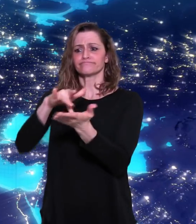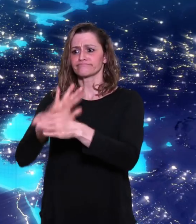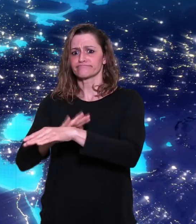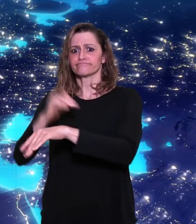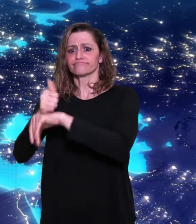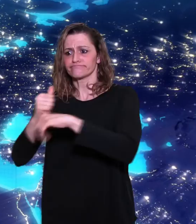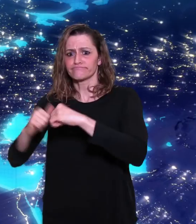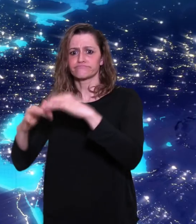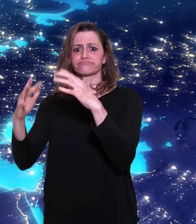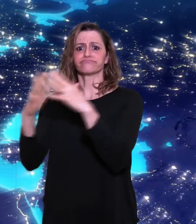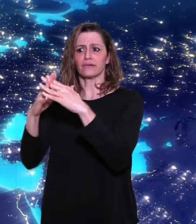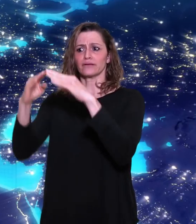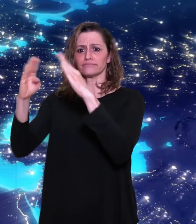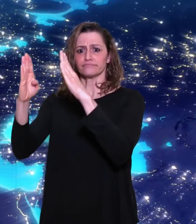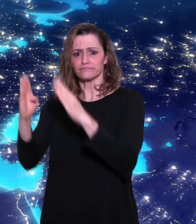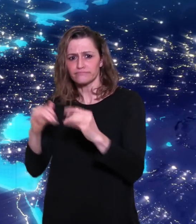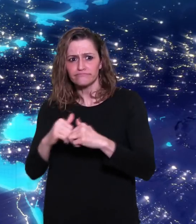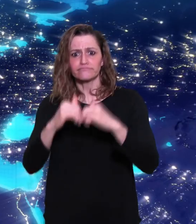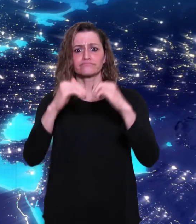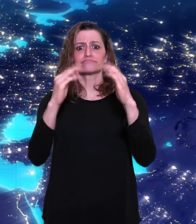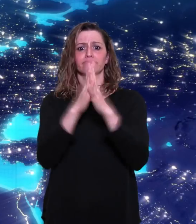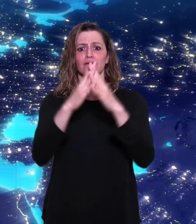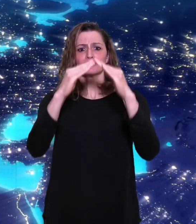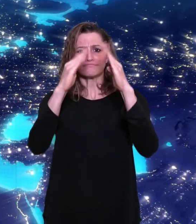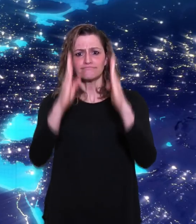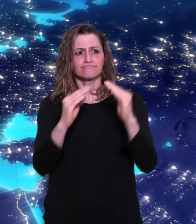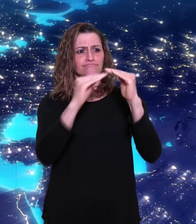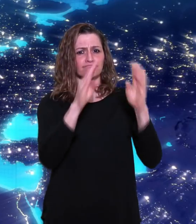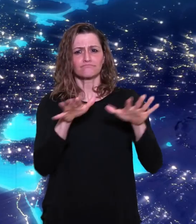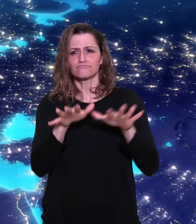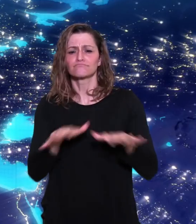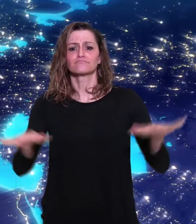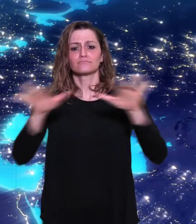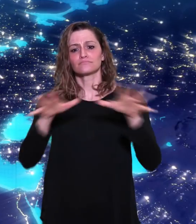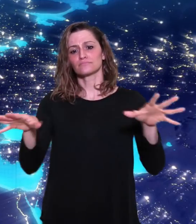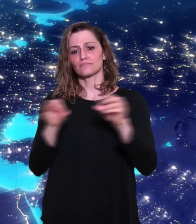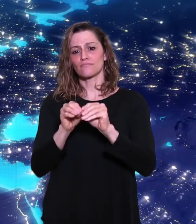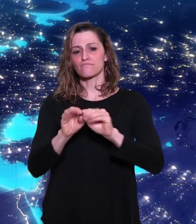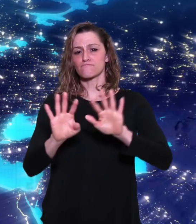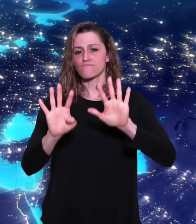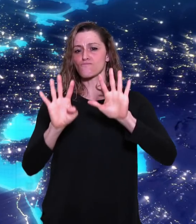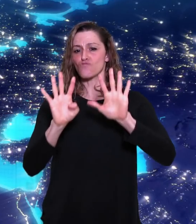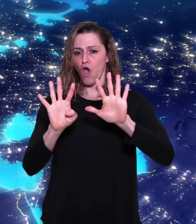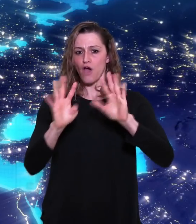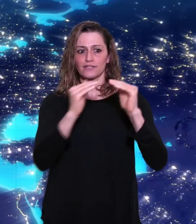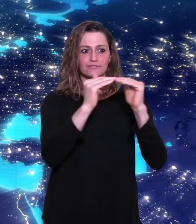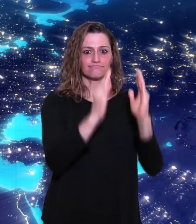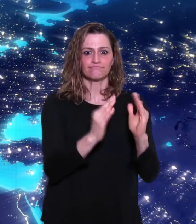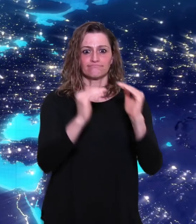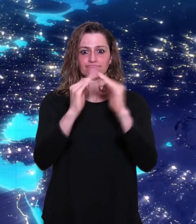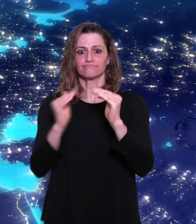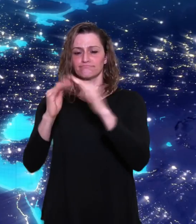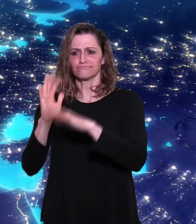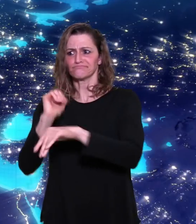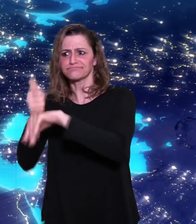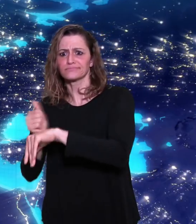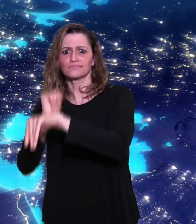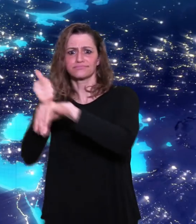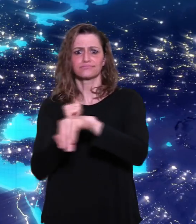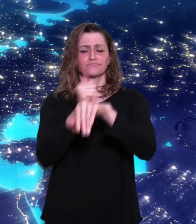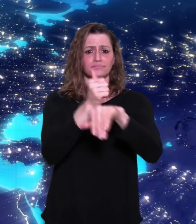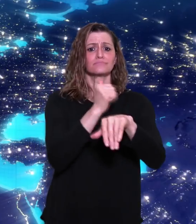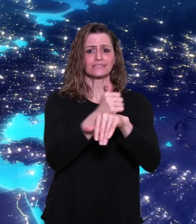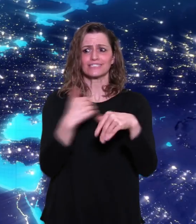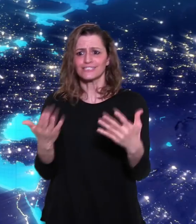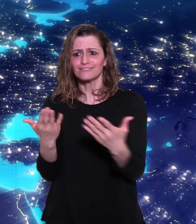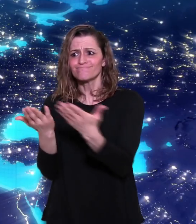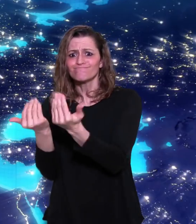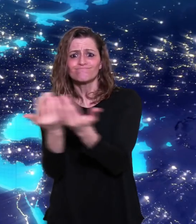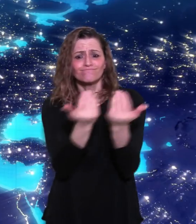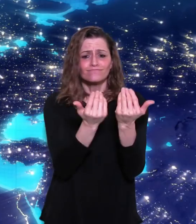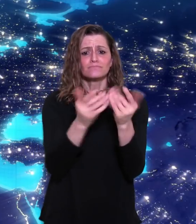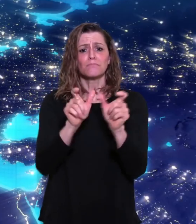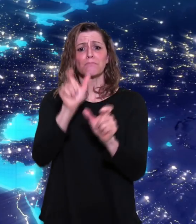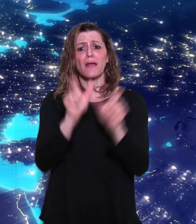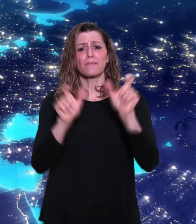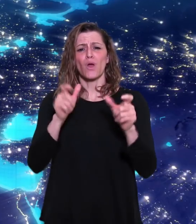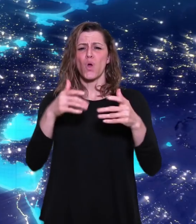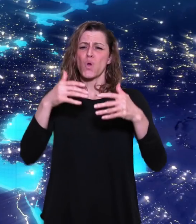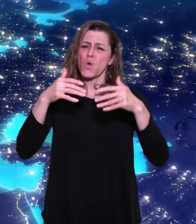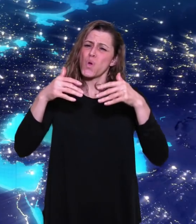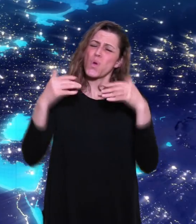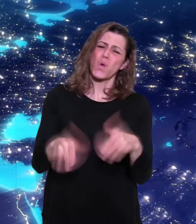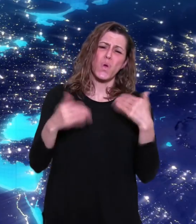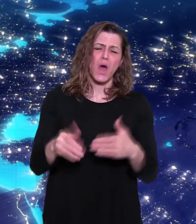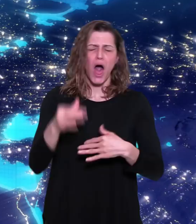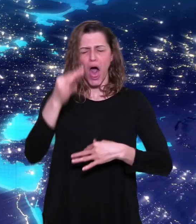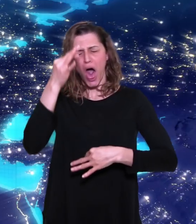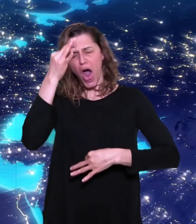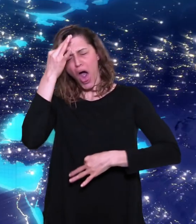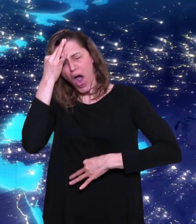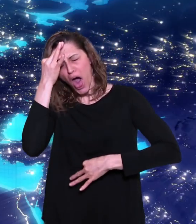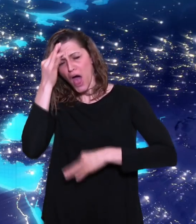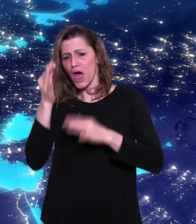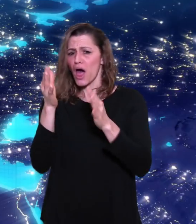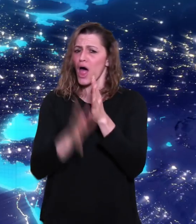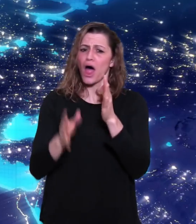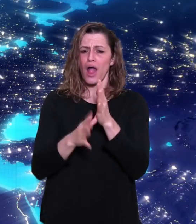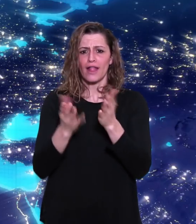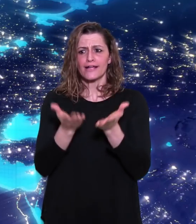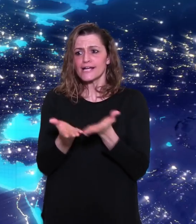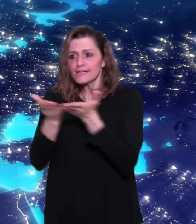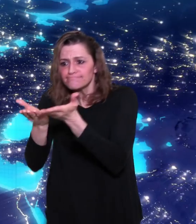spread. About 900,000 doses! A total of nine emergency